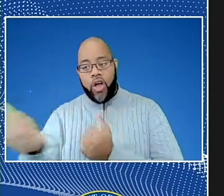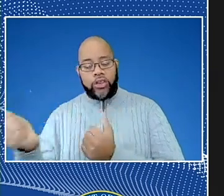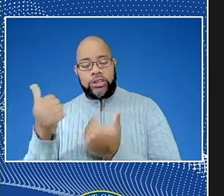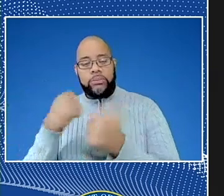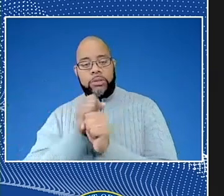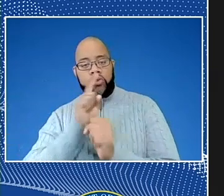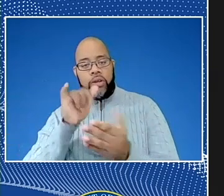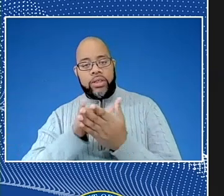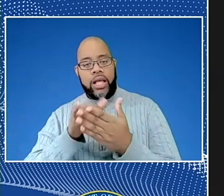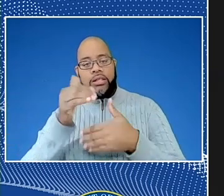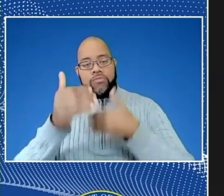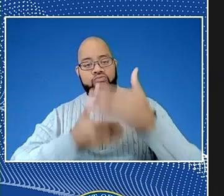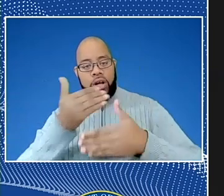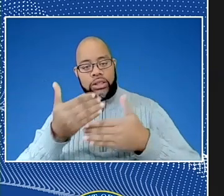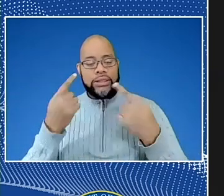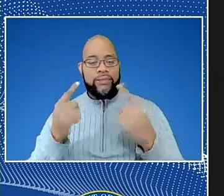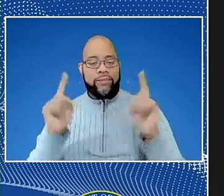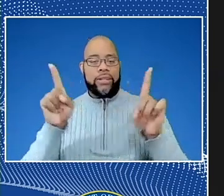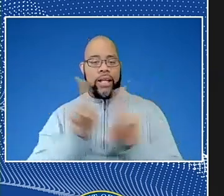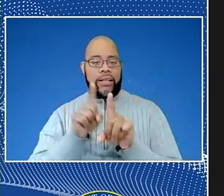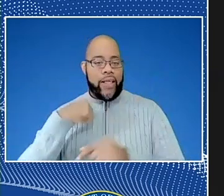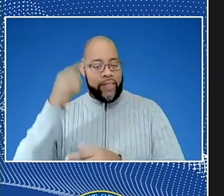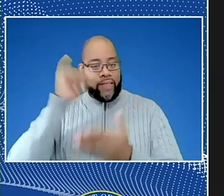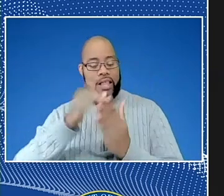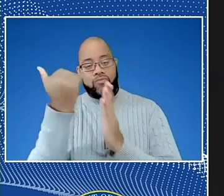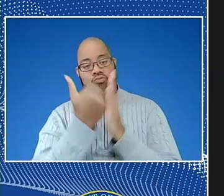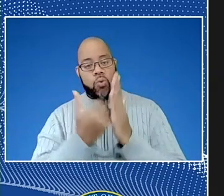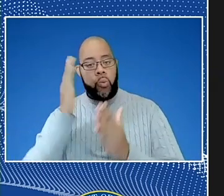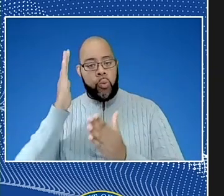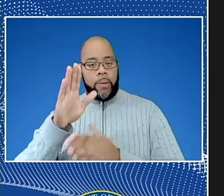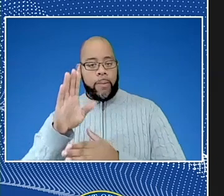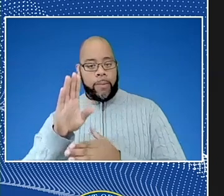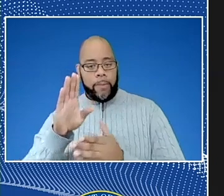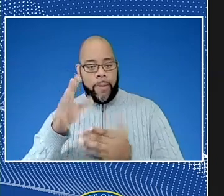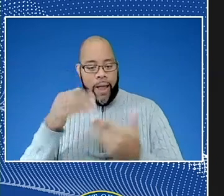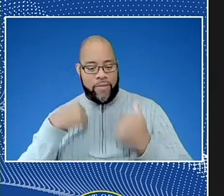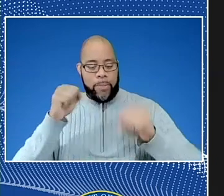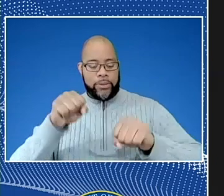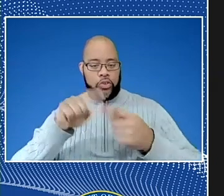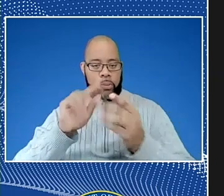process is as effective as I think the regs are going to have the potential to be. So thank you.